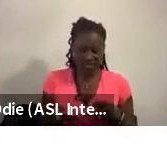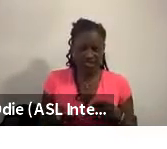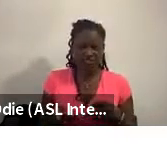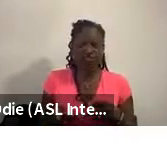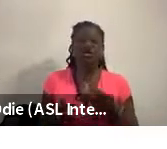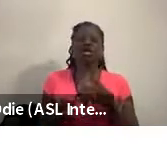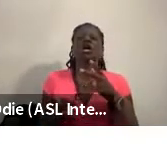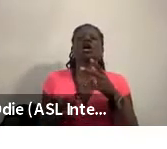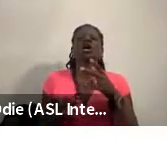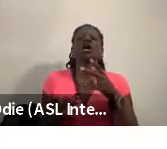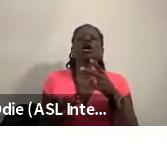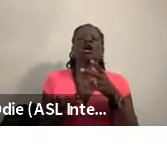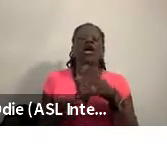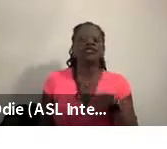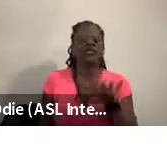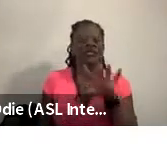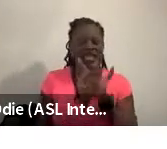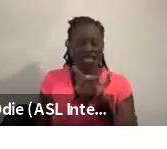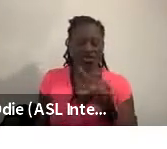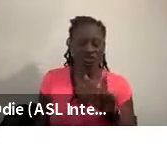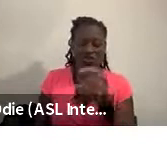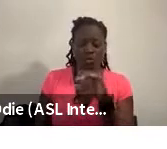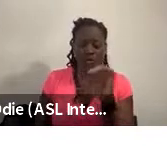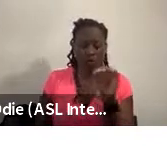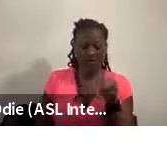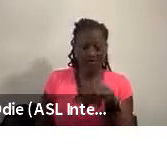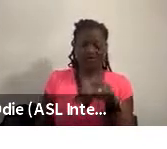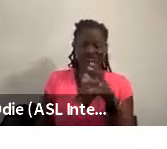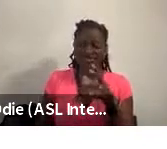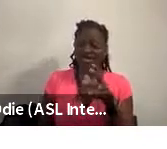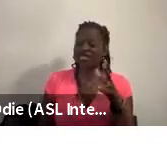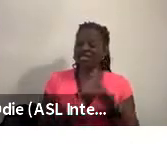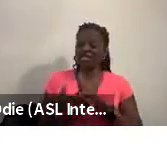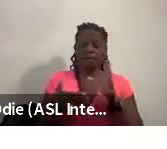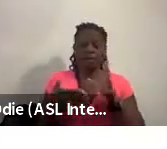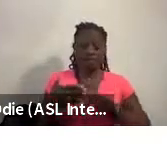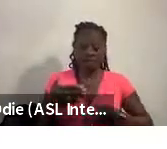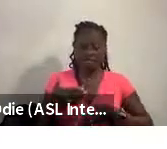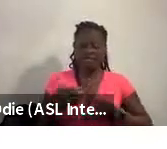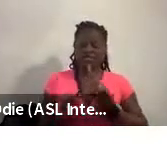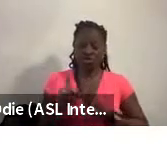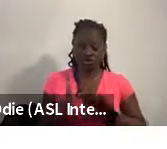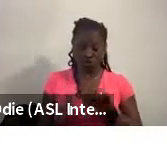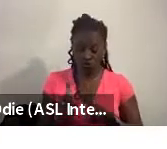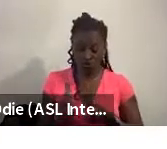Eighty three percent of the facilities completed the survey. The response rate at SNIFFS was ninety